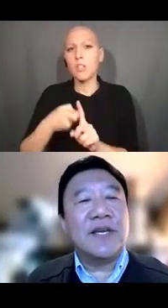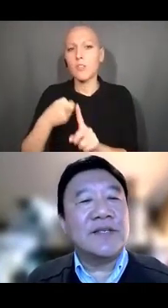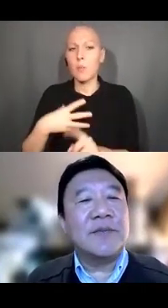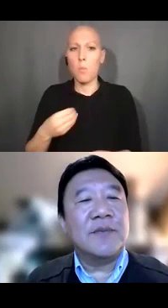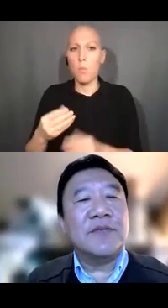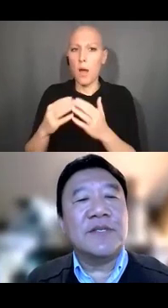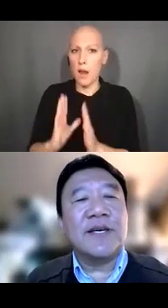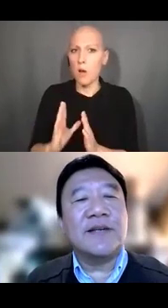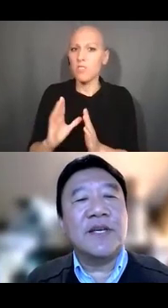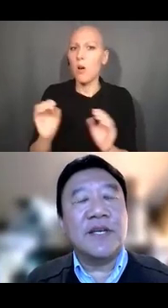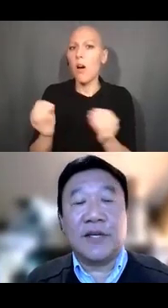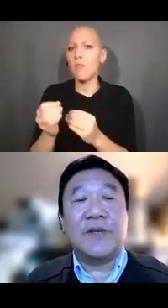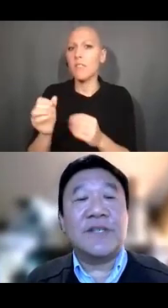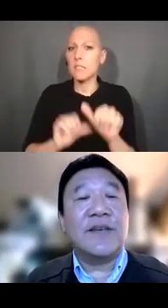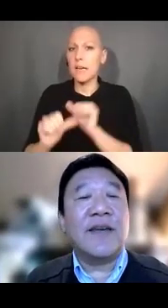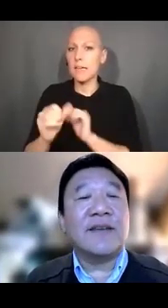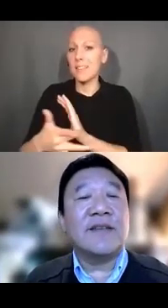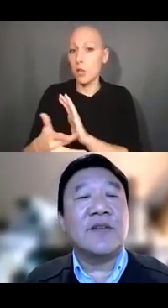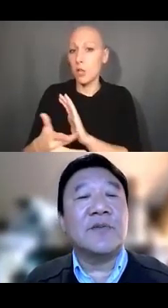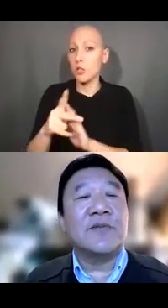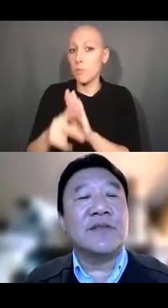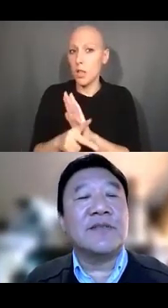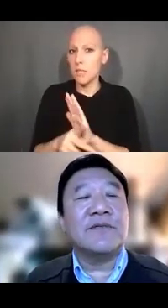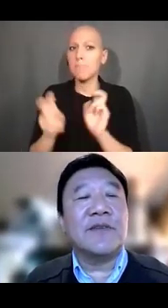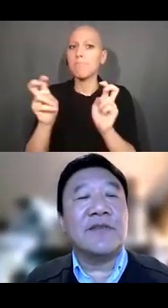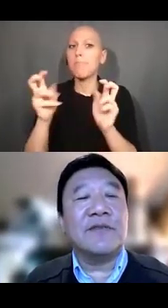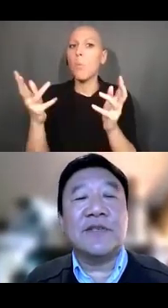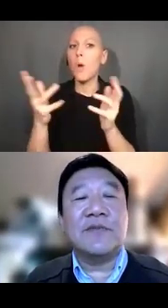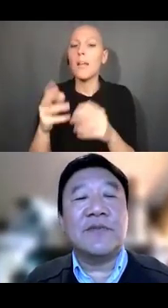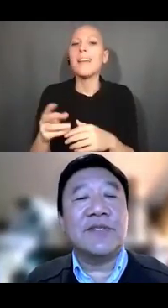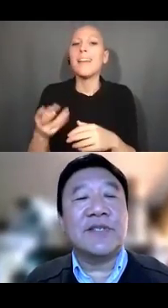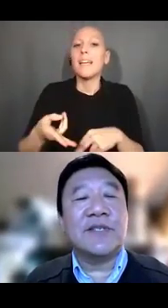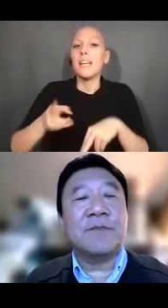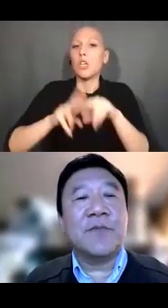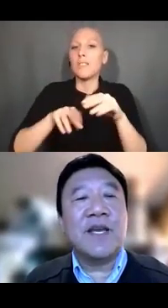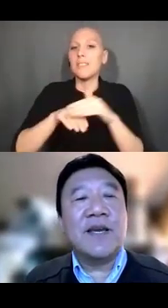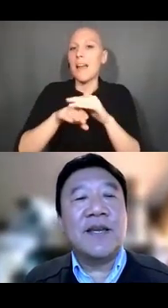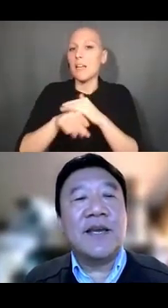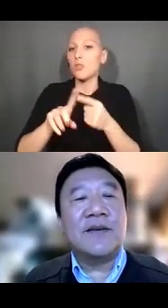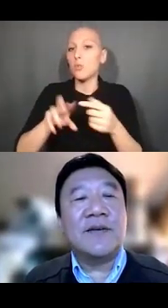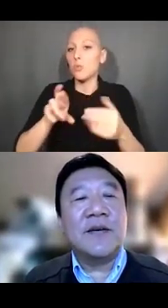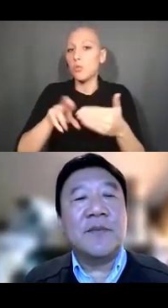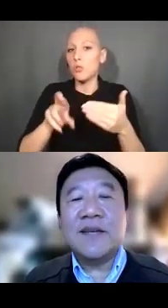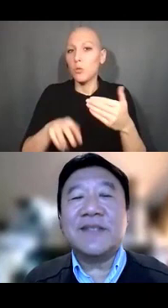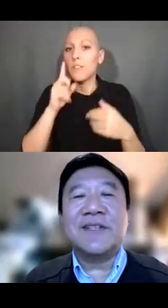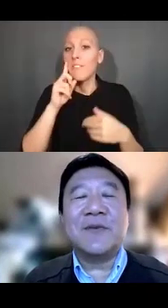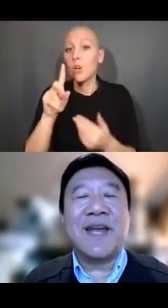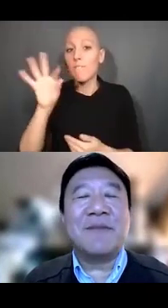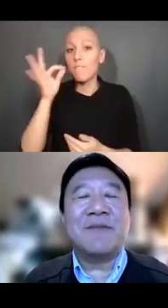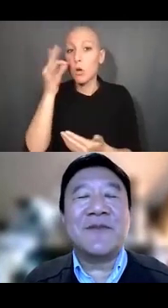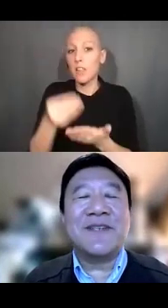It was entitled, "Increasing Access to the Results of Federally Funded Research." Now, basically what happened was,